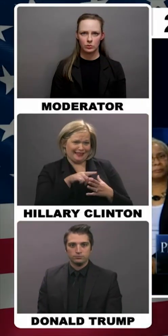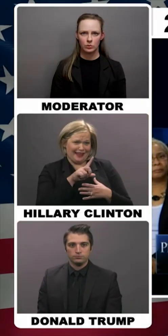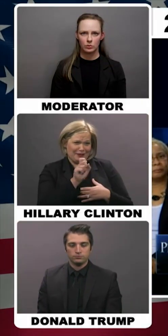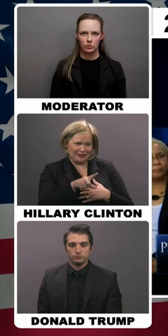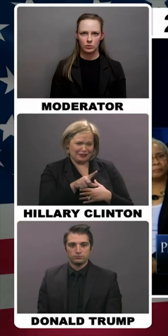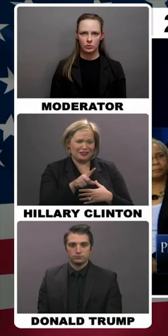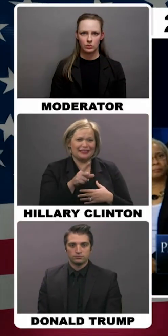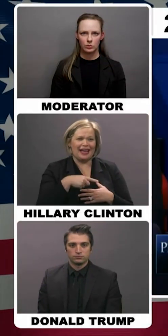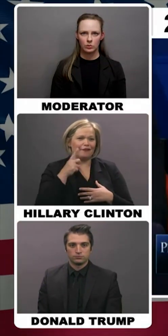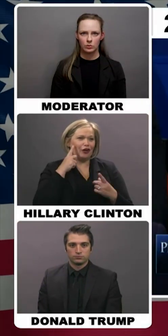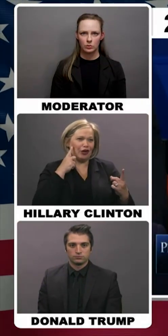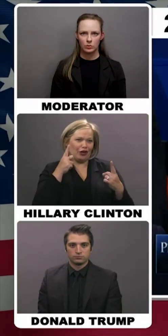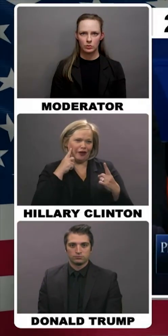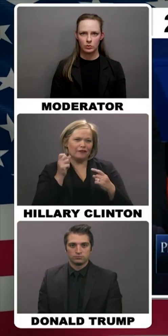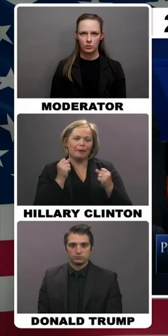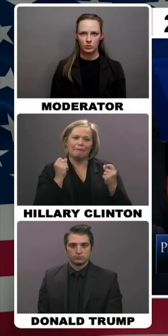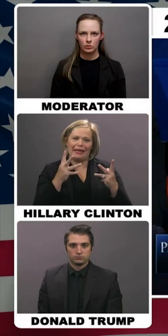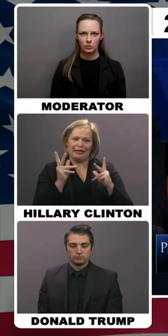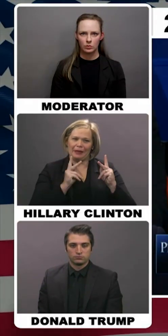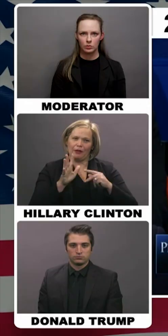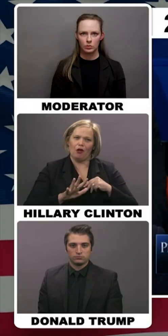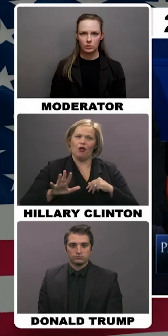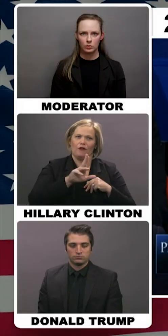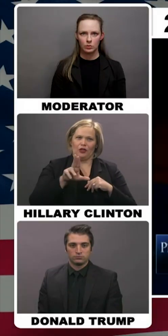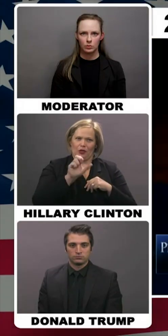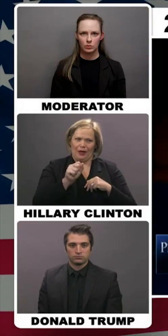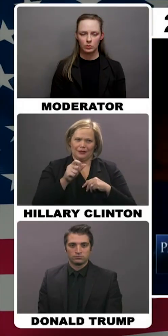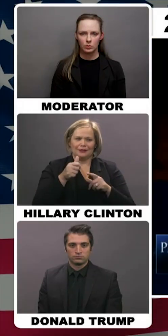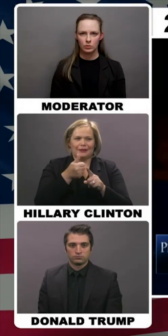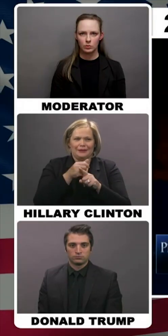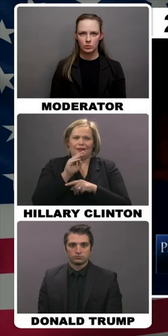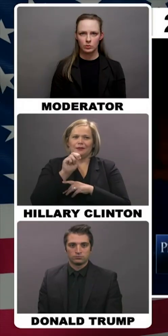because unfortunately there's been a lot of